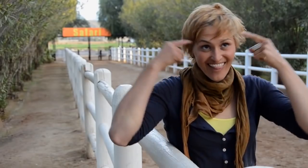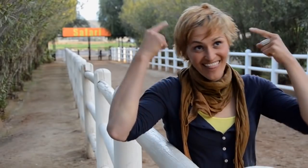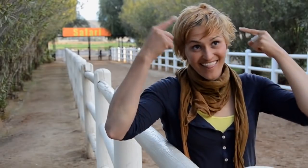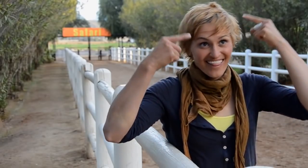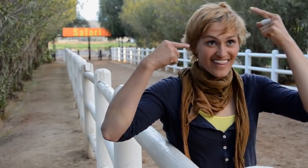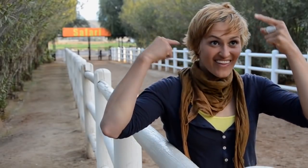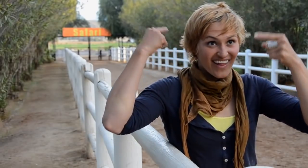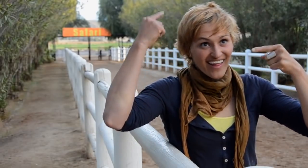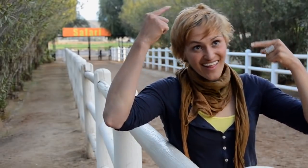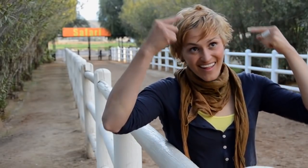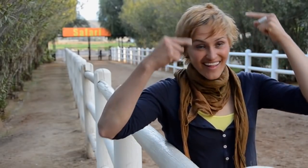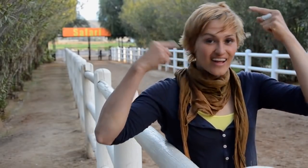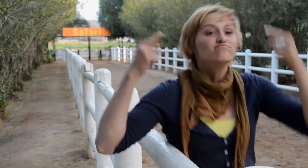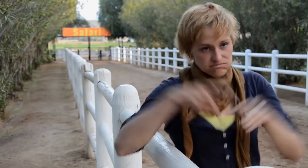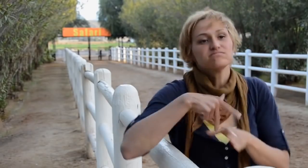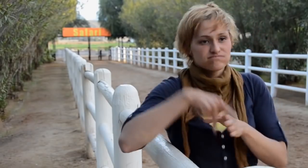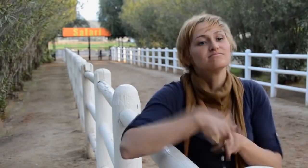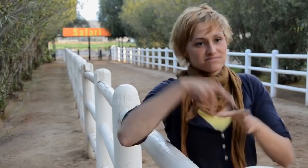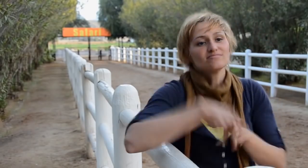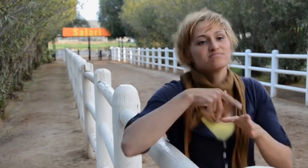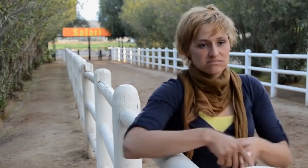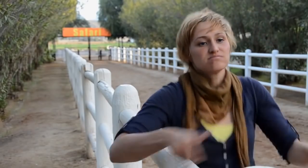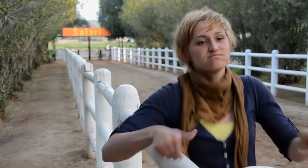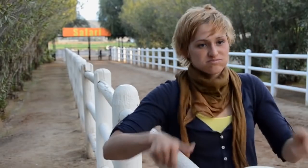I’m still in a daze.